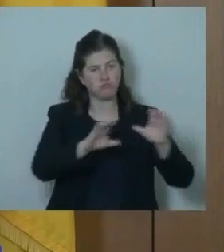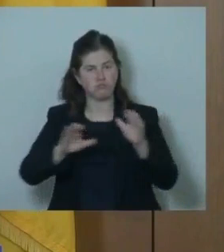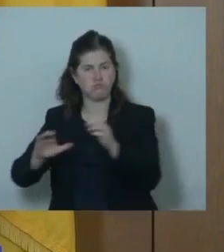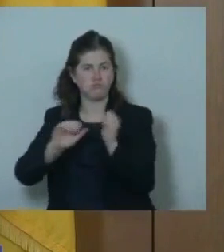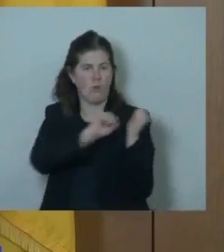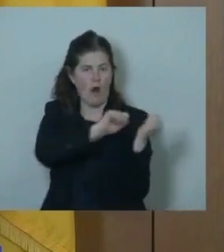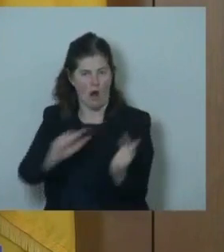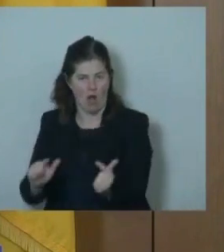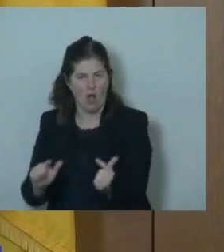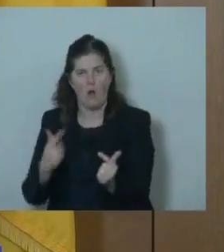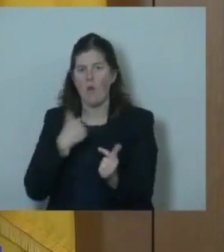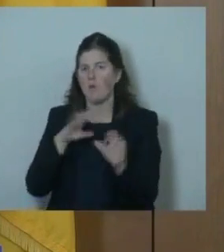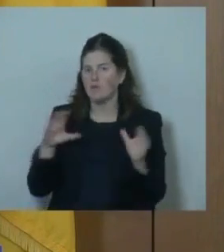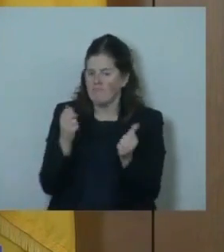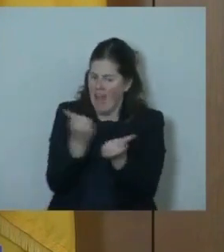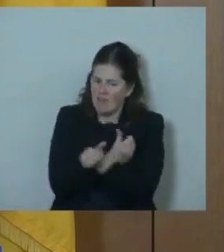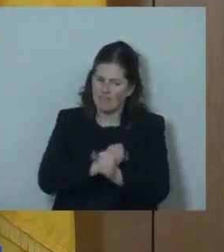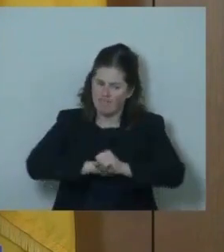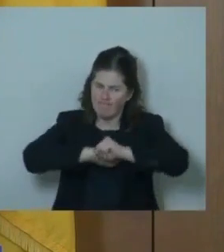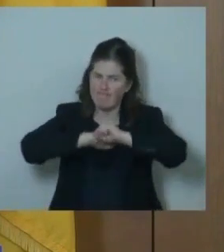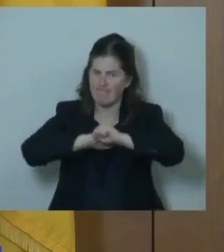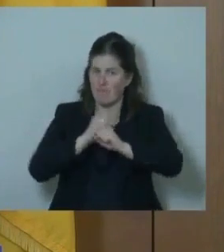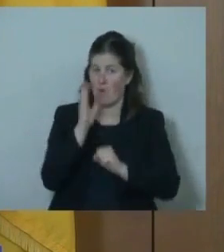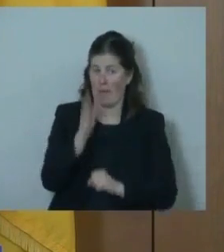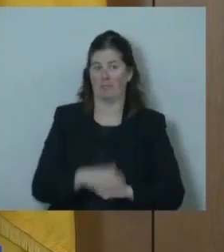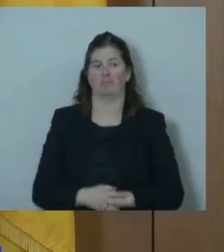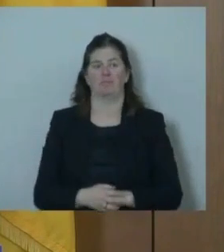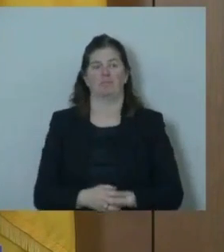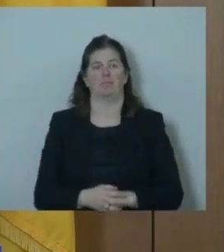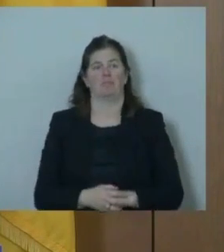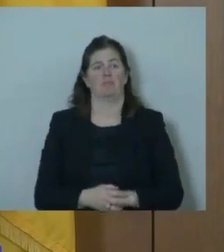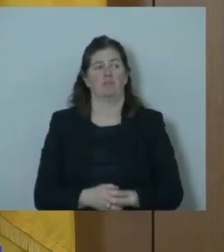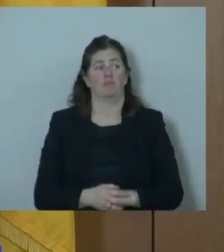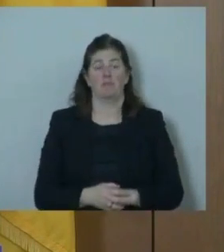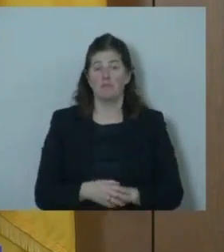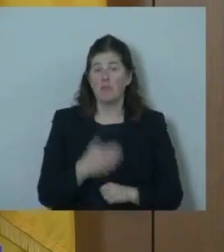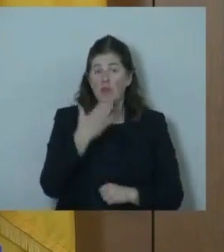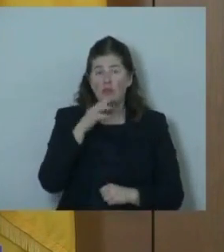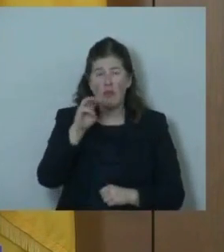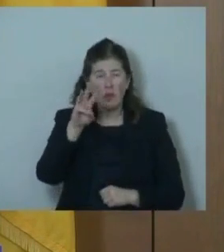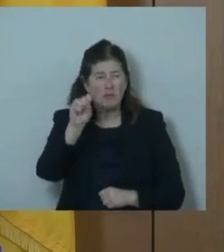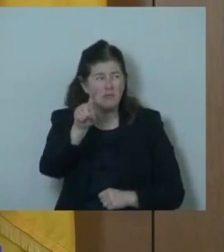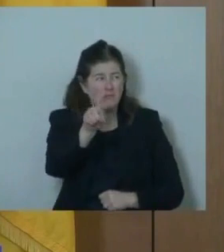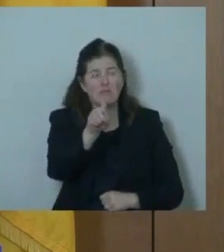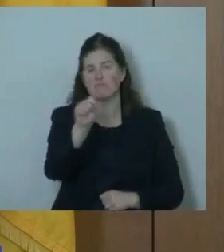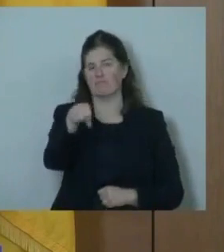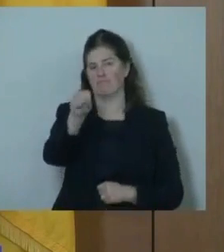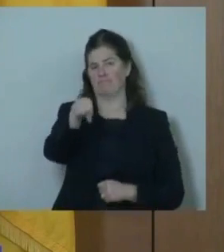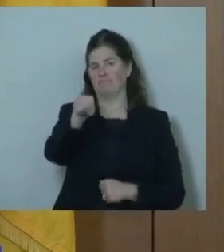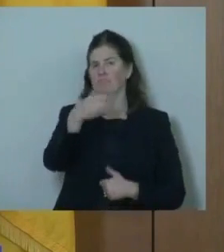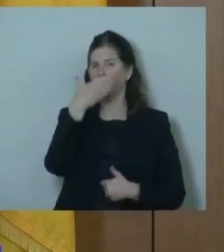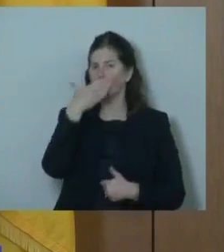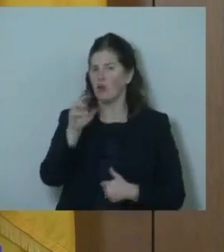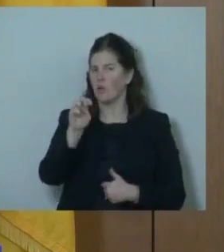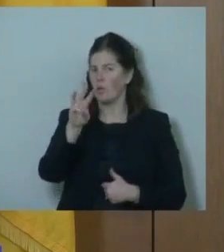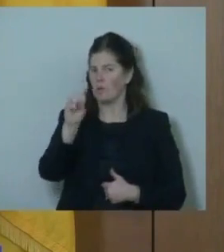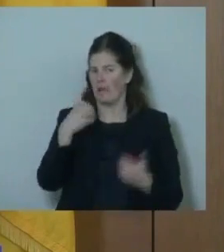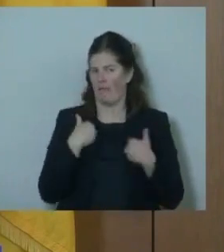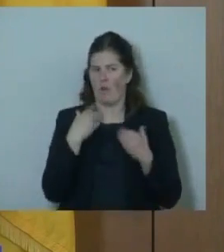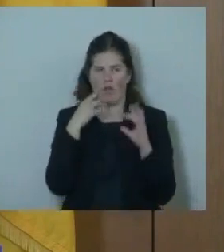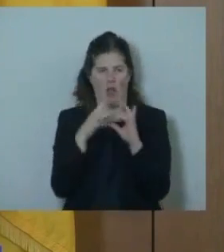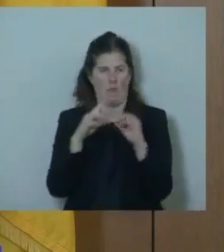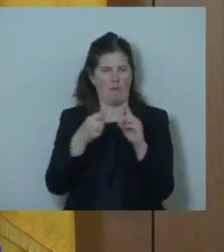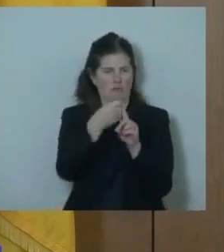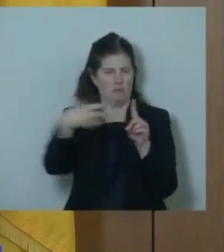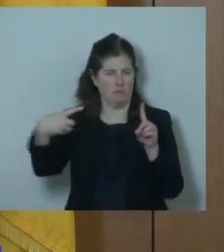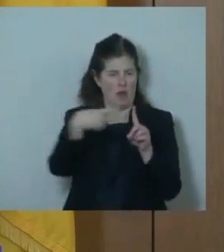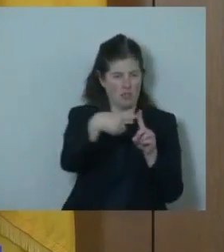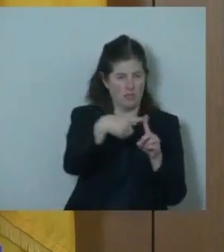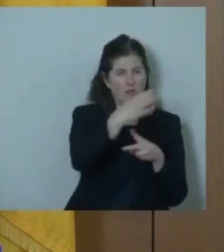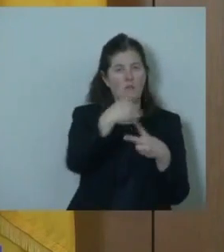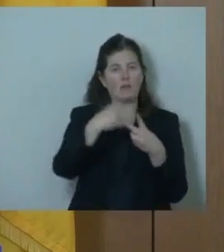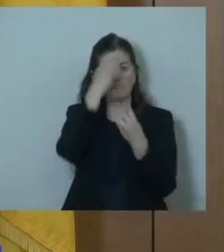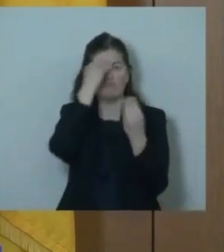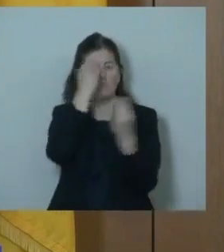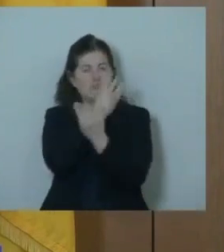WE HAVE AN OBLIGATION TO BE REALLY CLEAR THAT WE ARE PROTECTING ALL THOSE POPULATIONS AND WE WILL DO EVERYTHING IN OUR POWER.